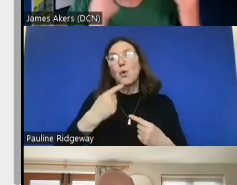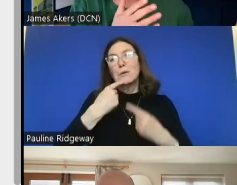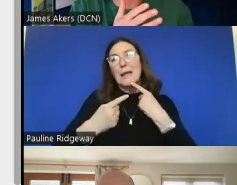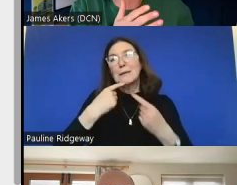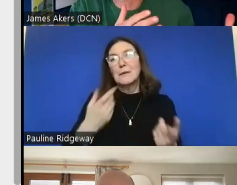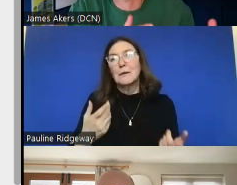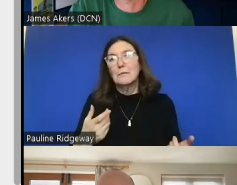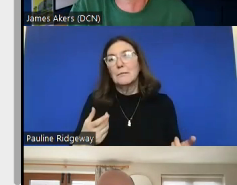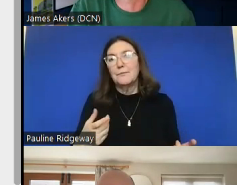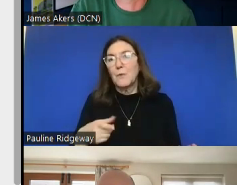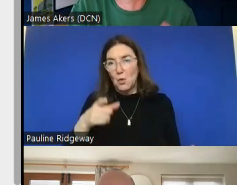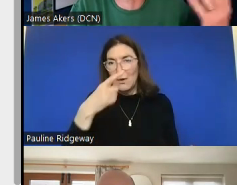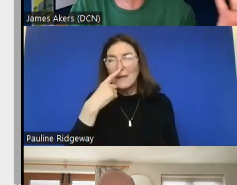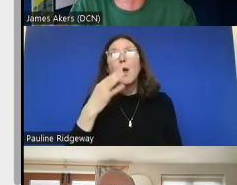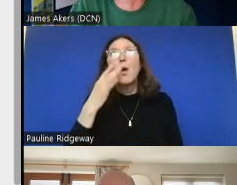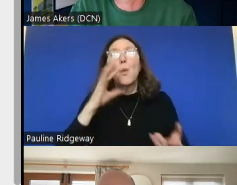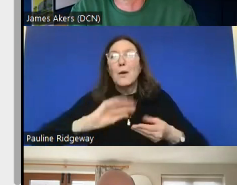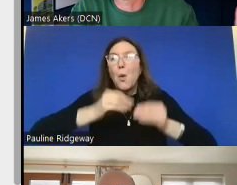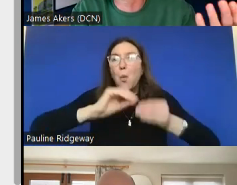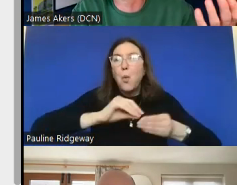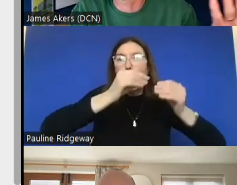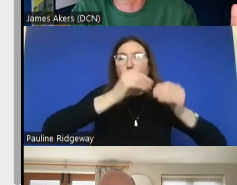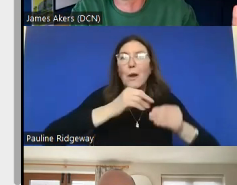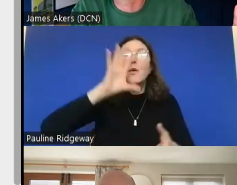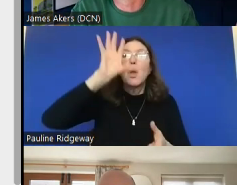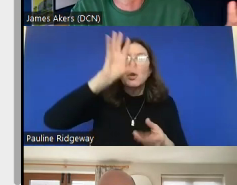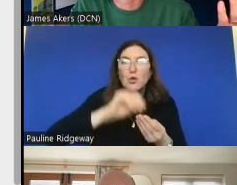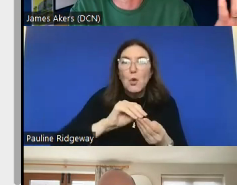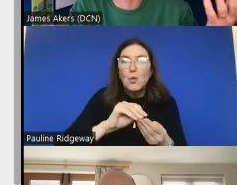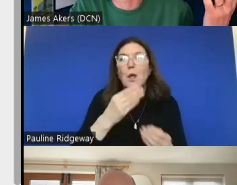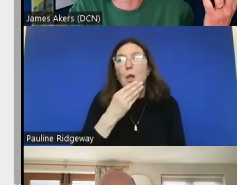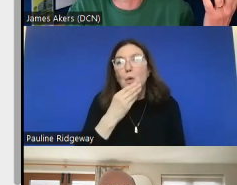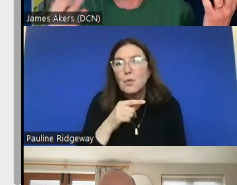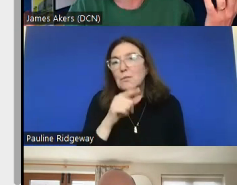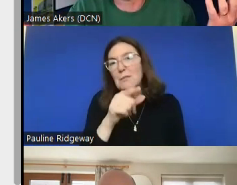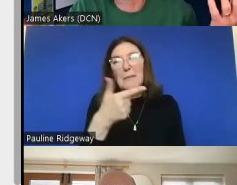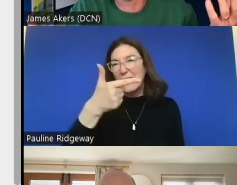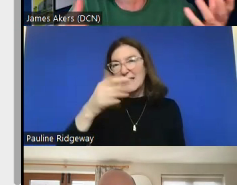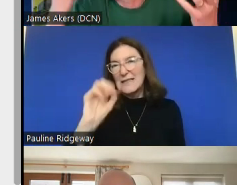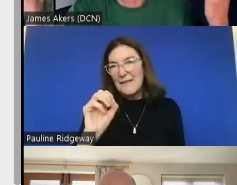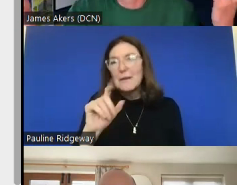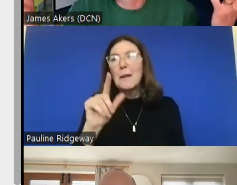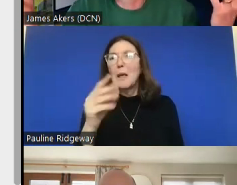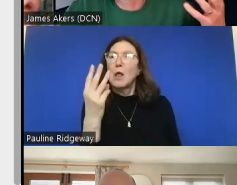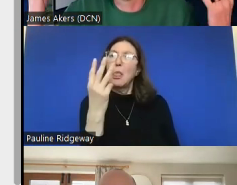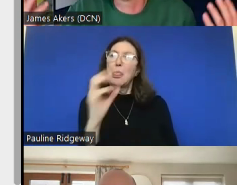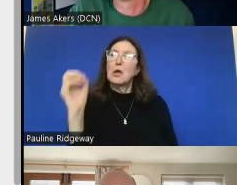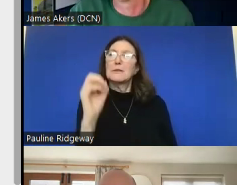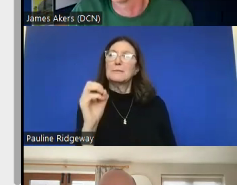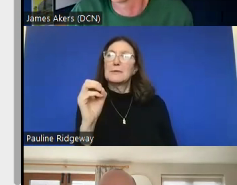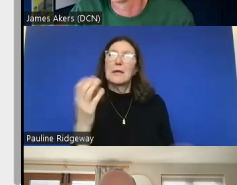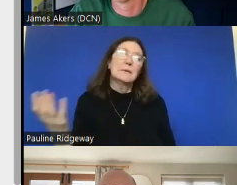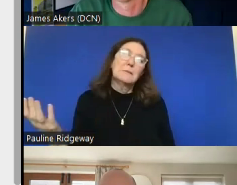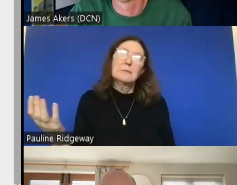when you're doing your calculations, your total users is 70, but we're going to add 30%. My number is 100,